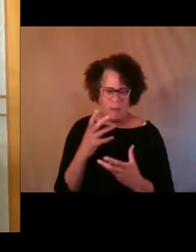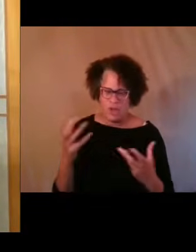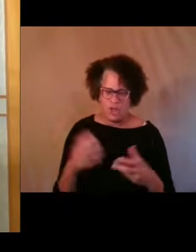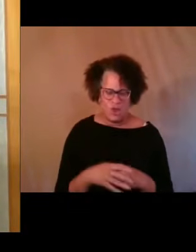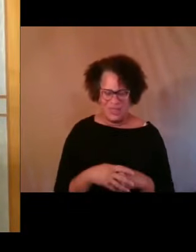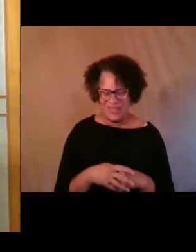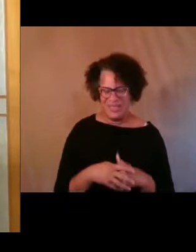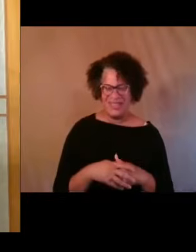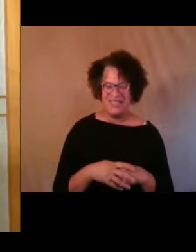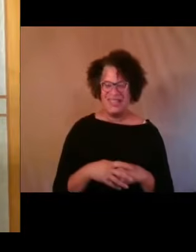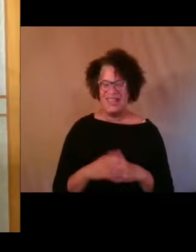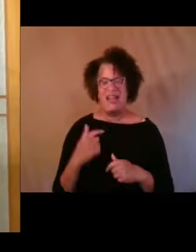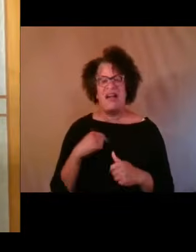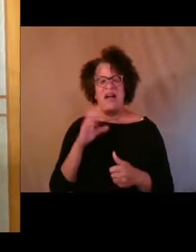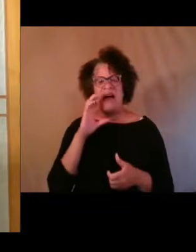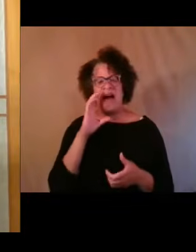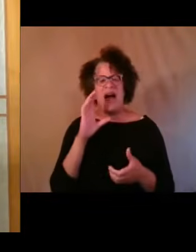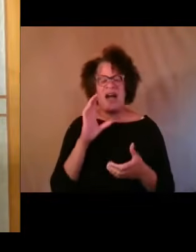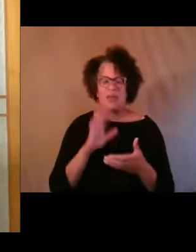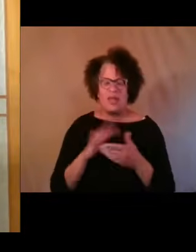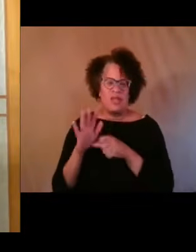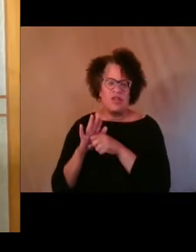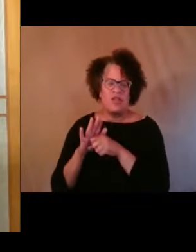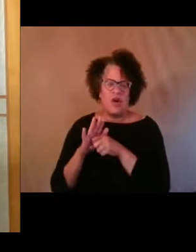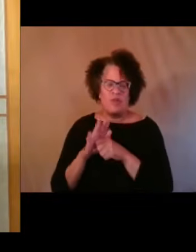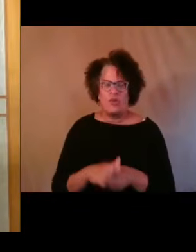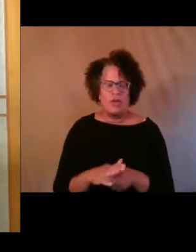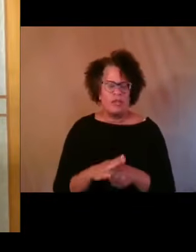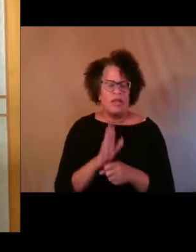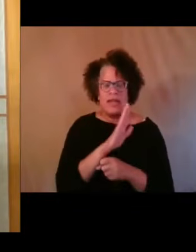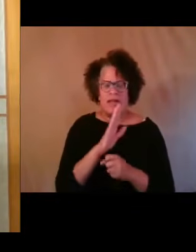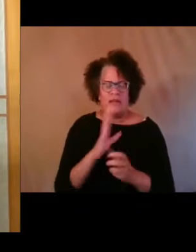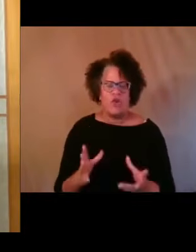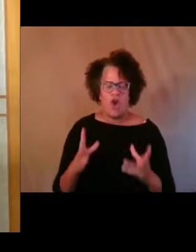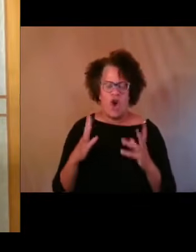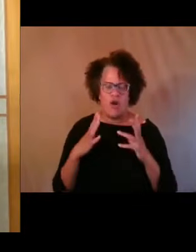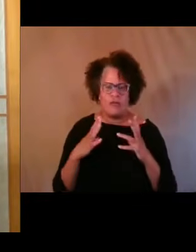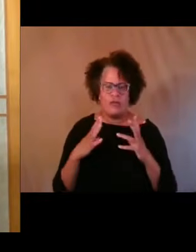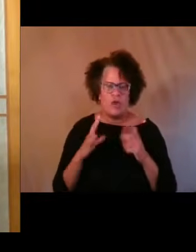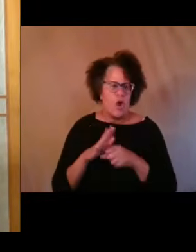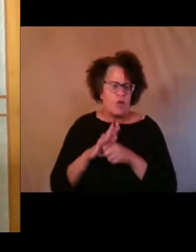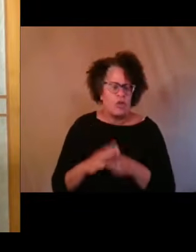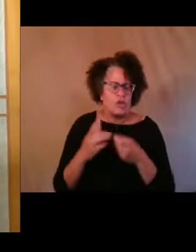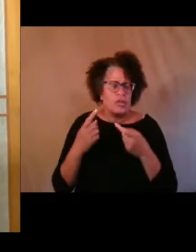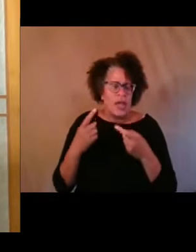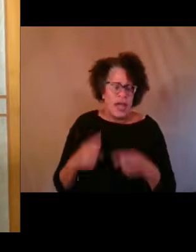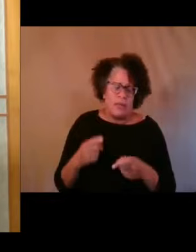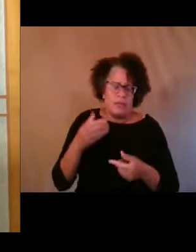I believe that oppression doesn't take time off. Oppression is like, "Okay, oops bye. See you tomorrow."